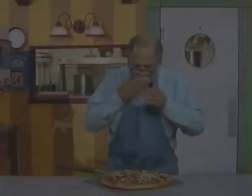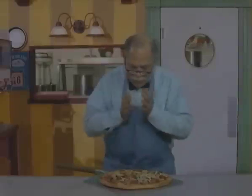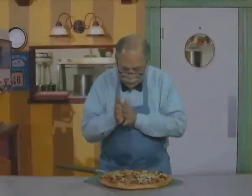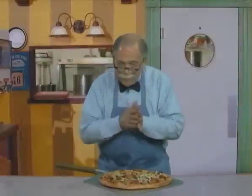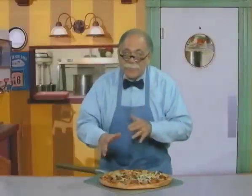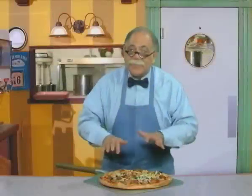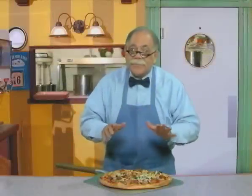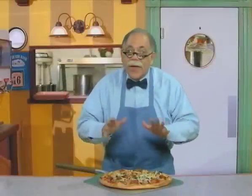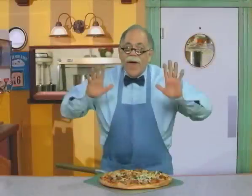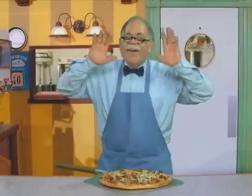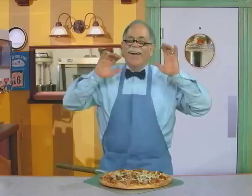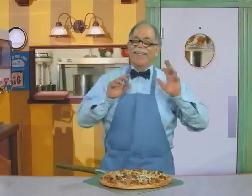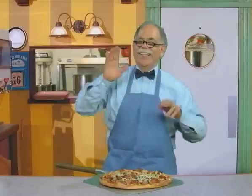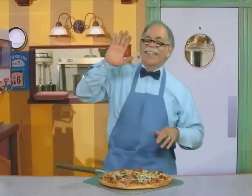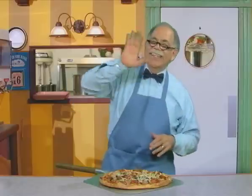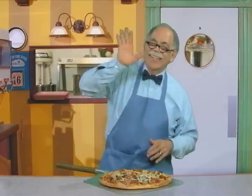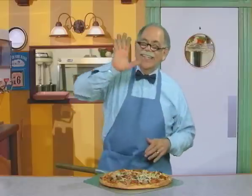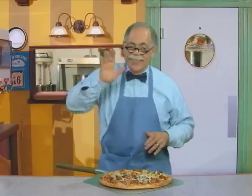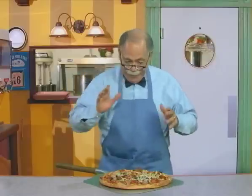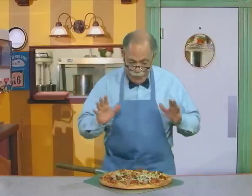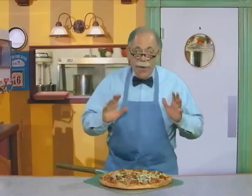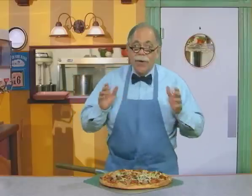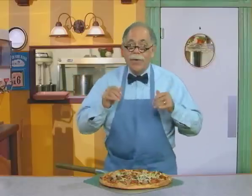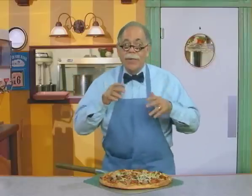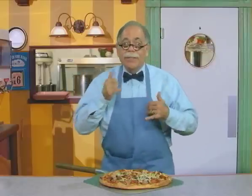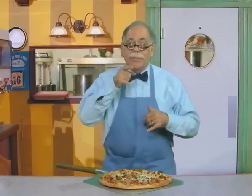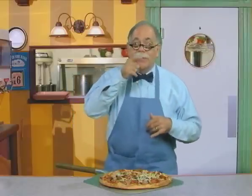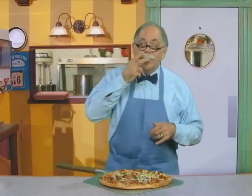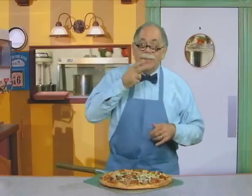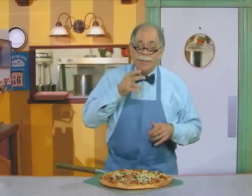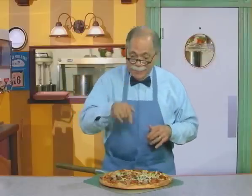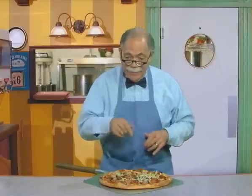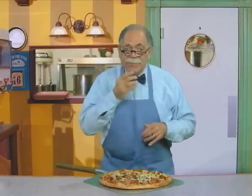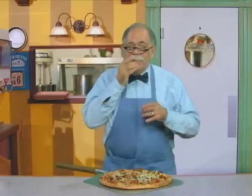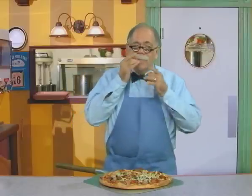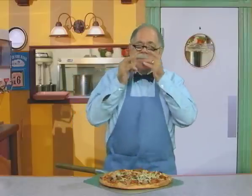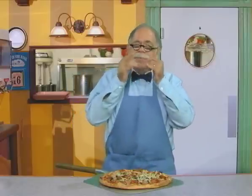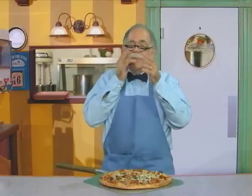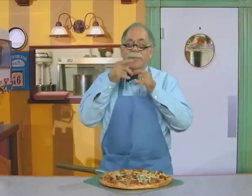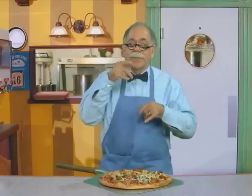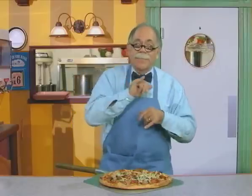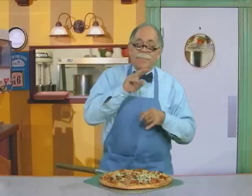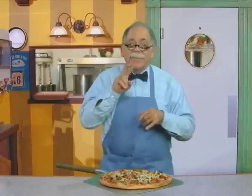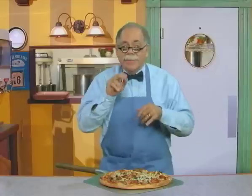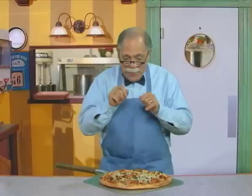IT'S SO GOOD! OH, HI. DO YOU SEE THIS DELICIOUS PIZZA ALL COVERED WITH DIFFERENT THINGS?